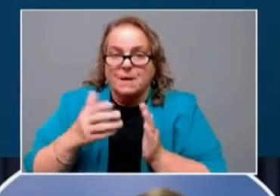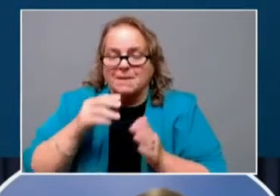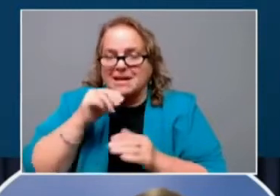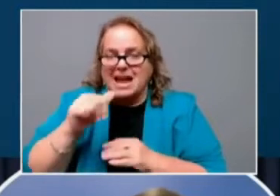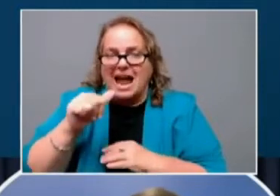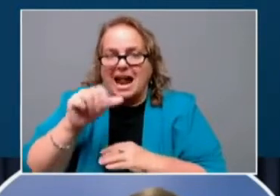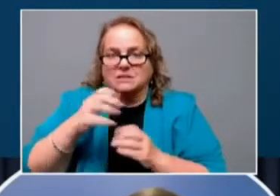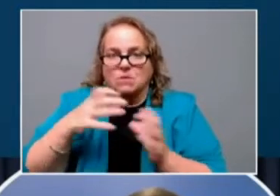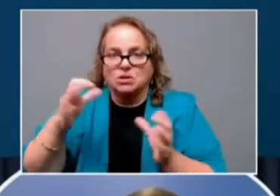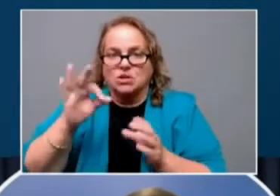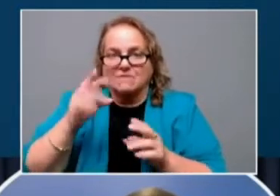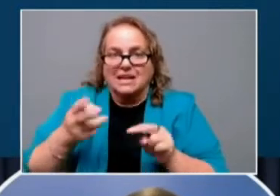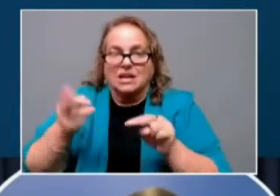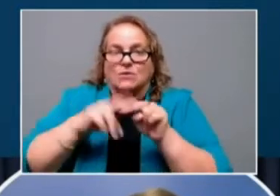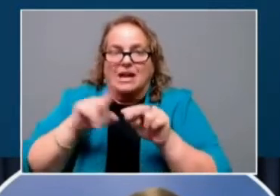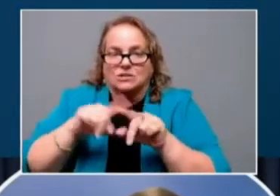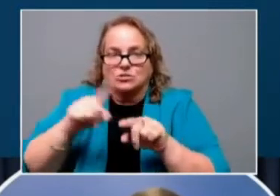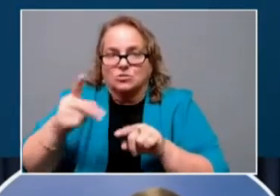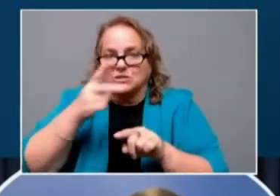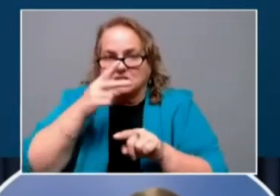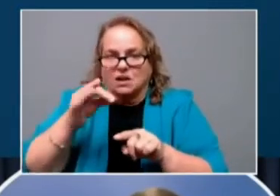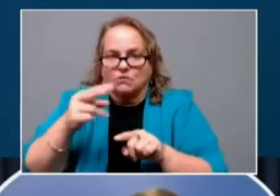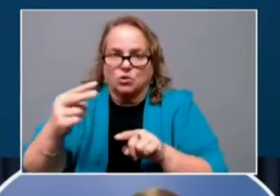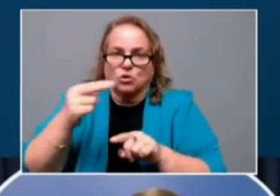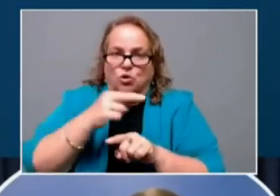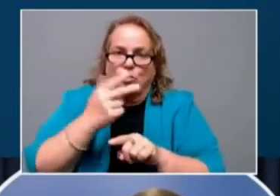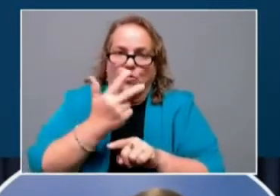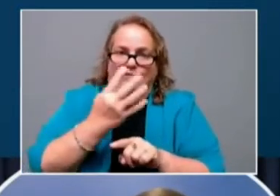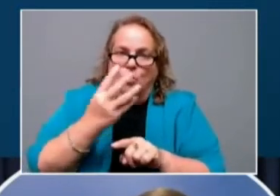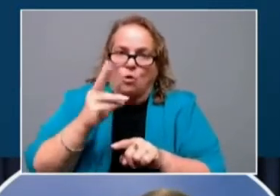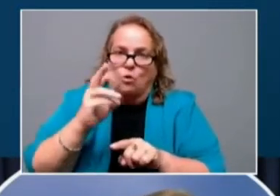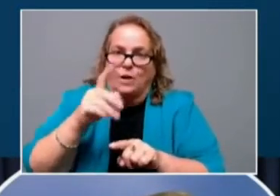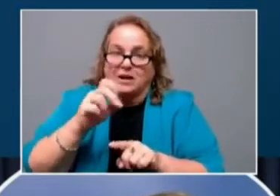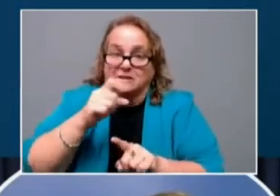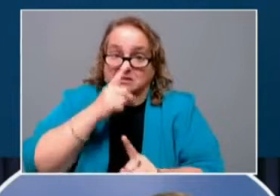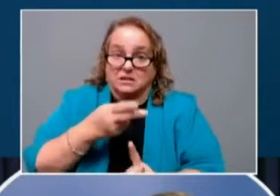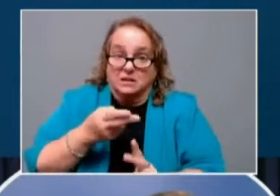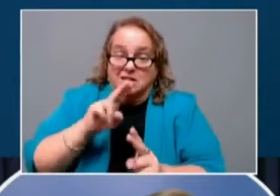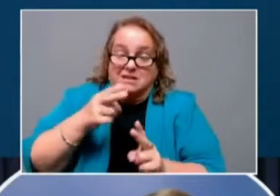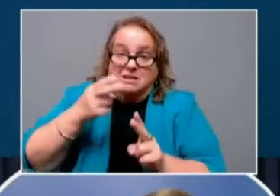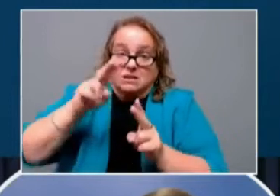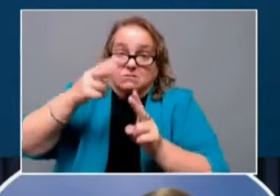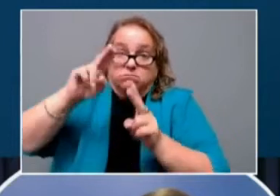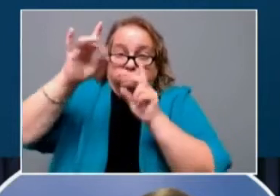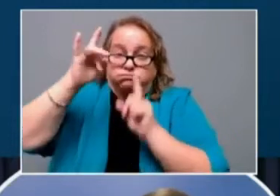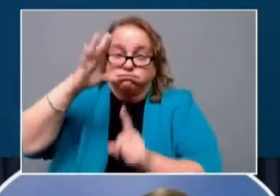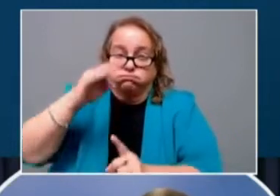move back three or four weeks ago. So know that fewer people getting tested